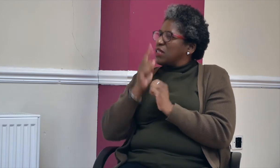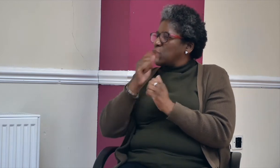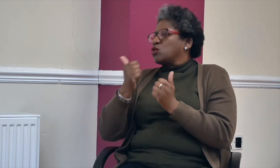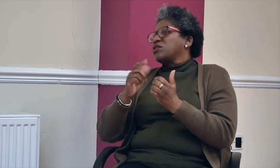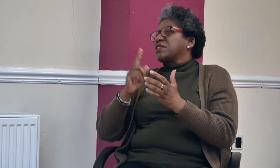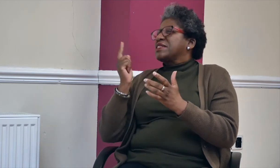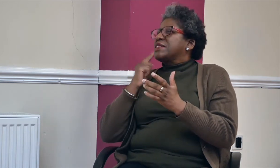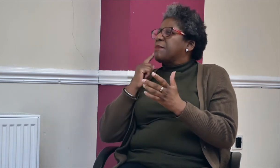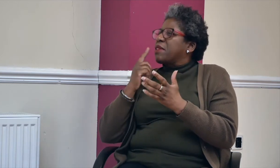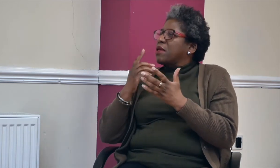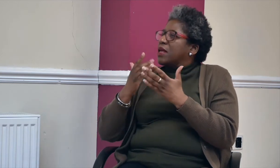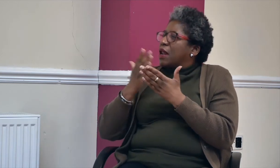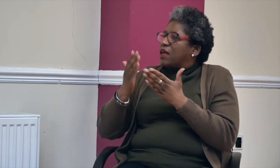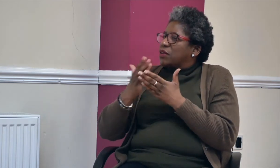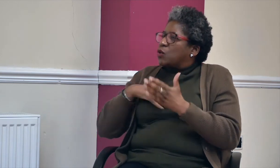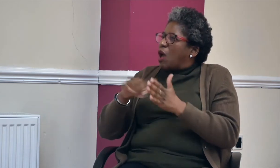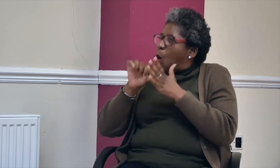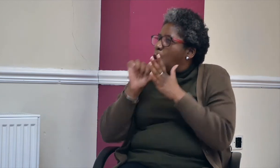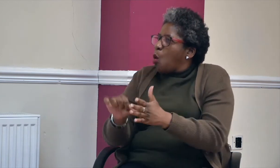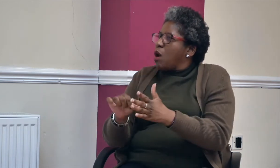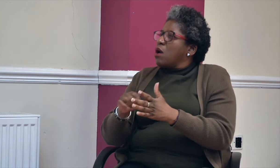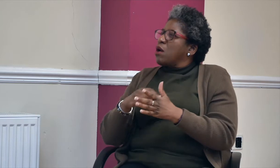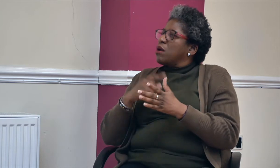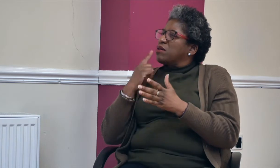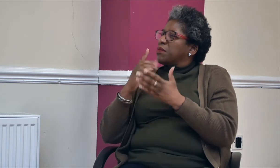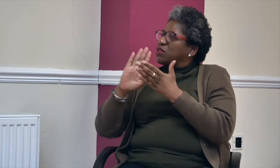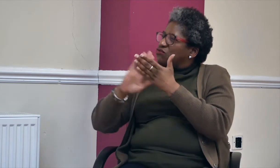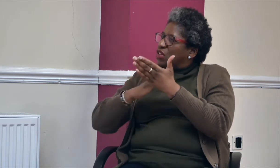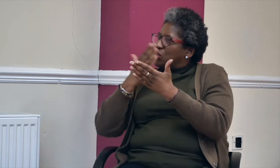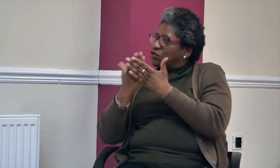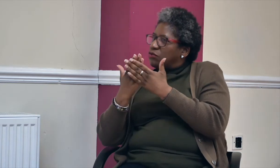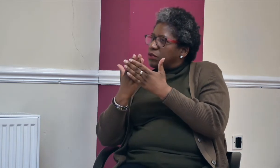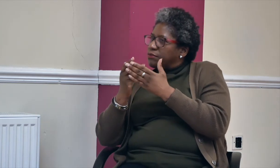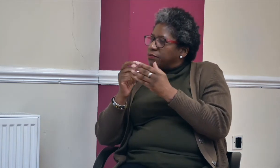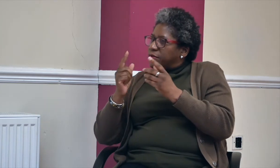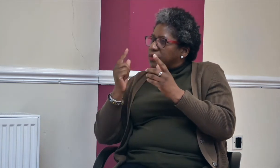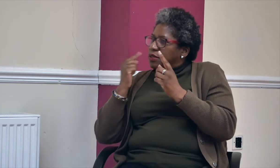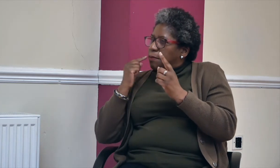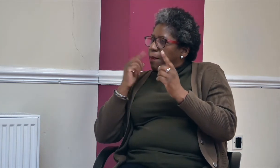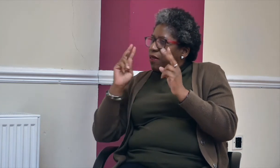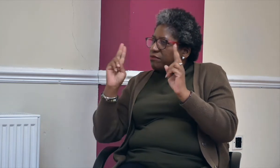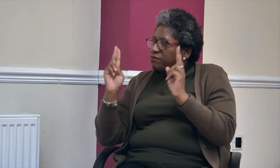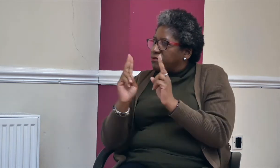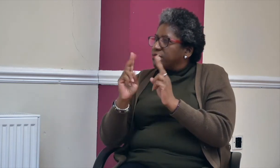They were very good at clarifying things simply,